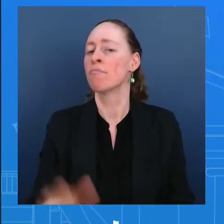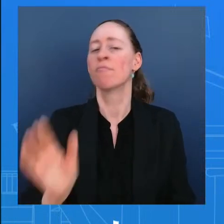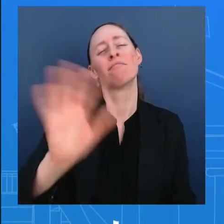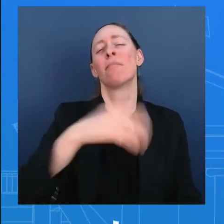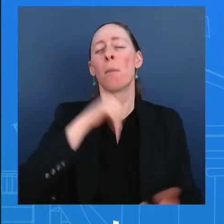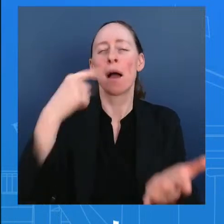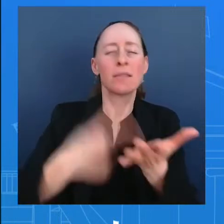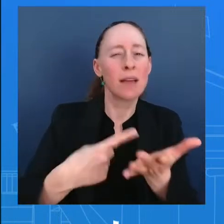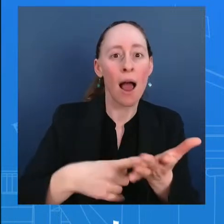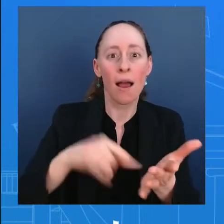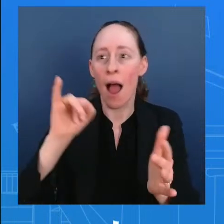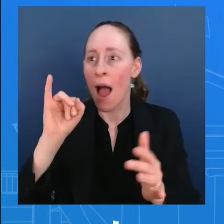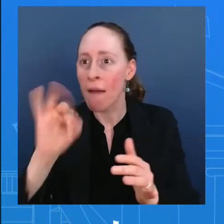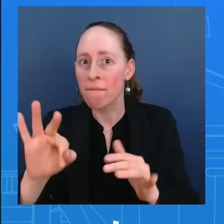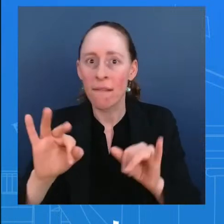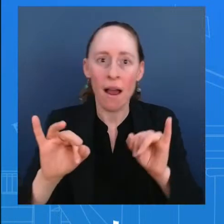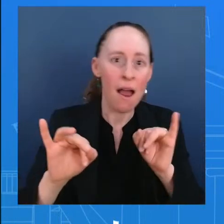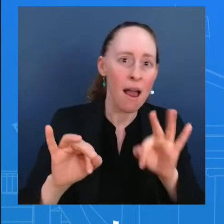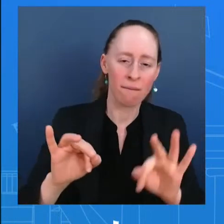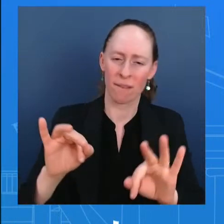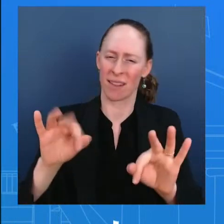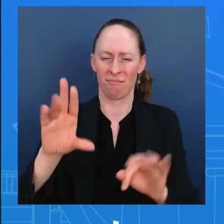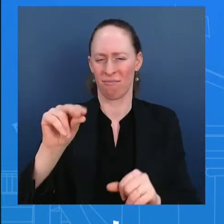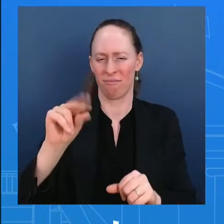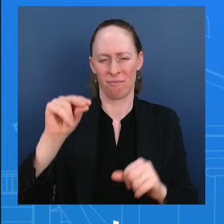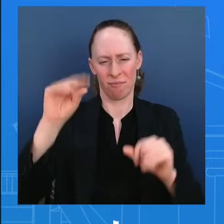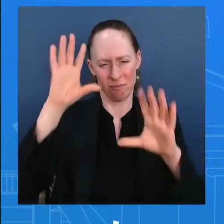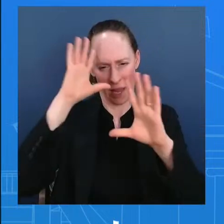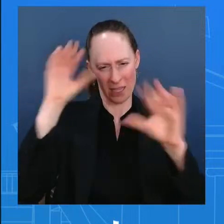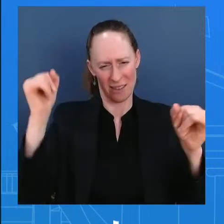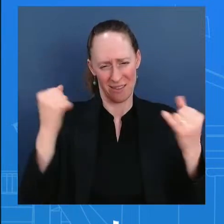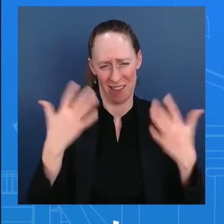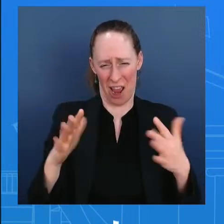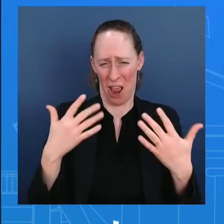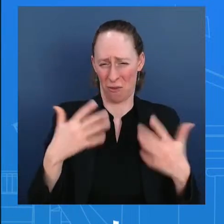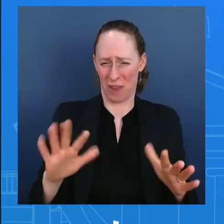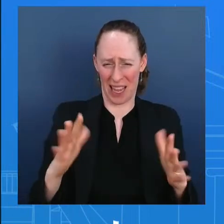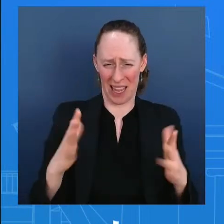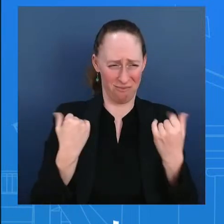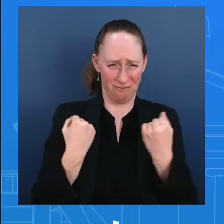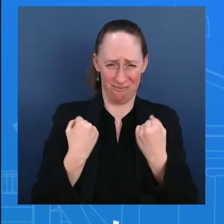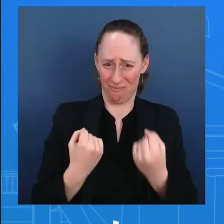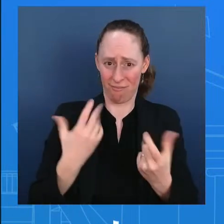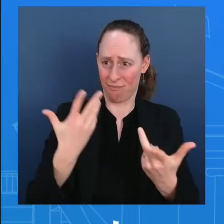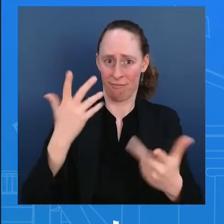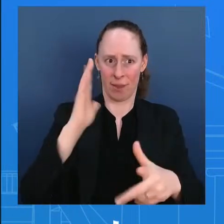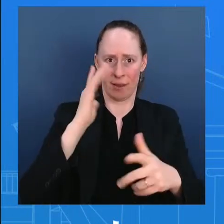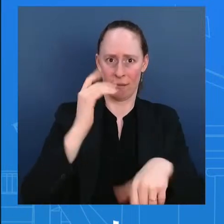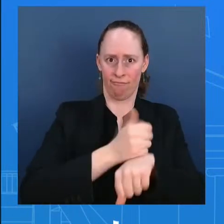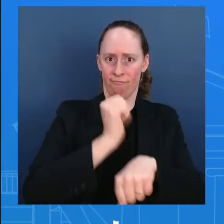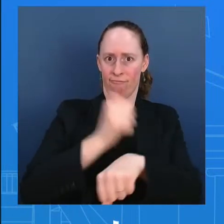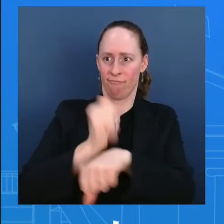I just mentioned a hundred new steel mills that were created. What he was able to do on -- on Chinese steel imports,